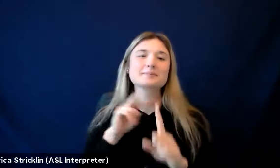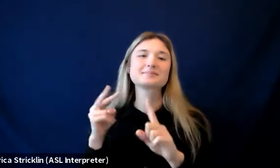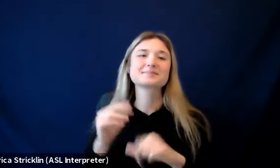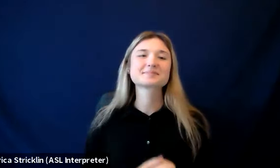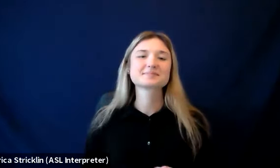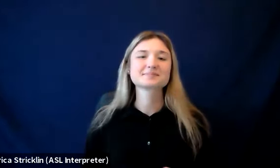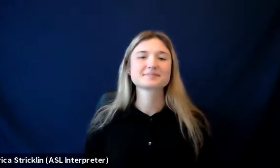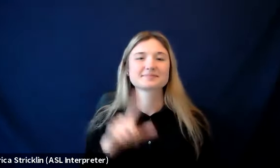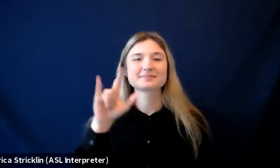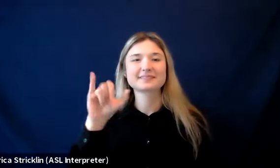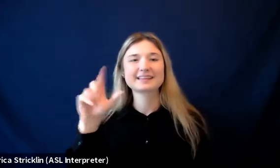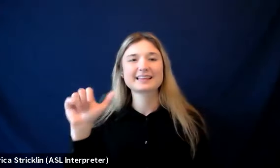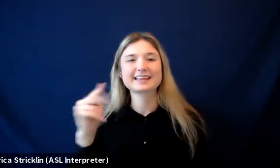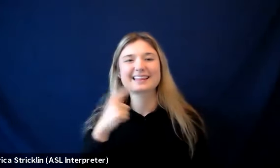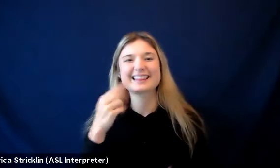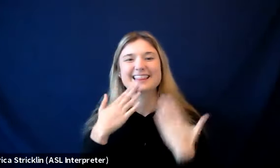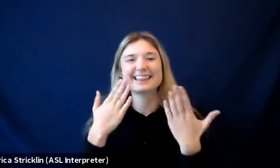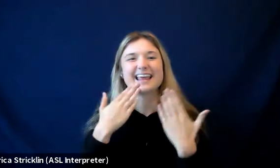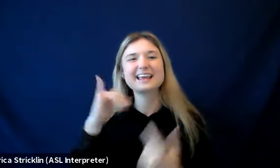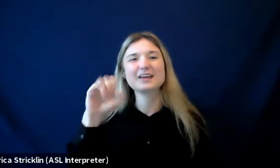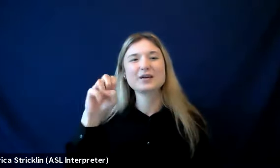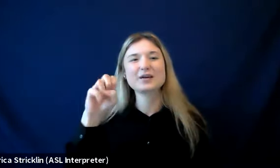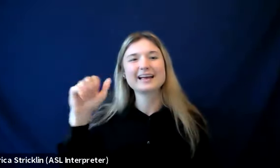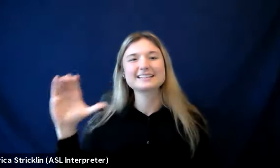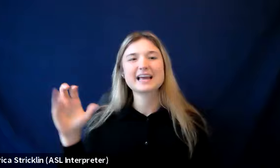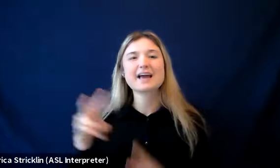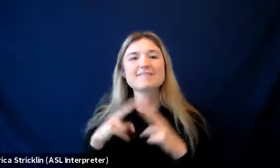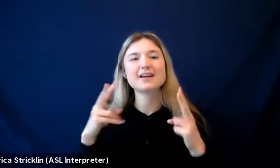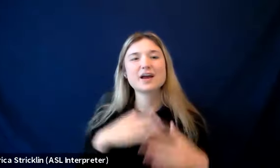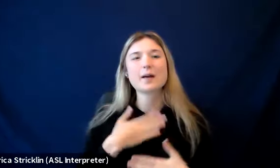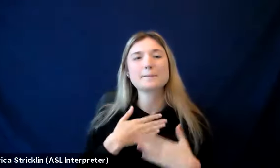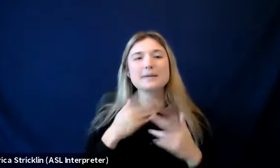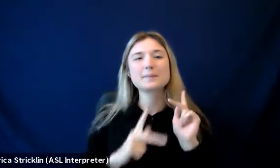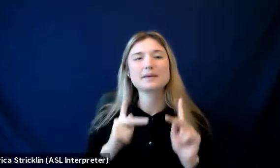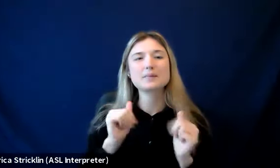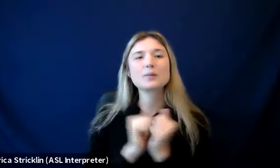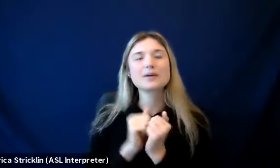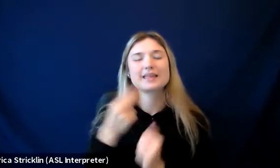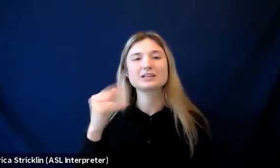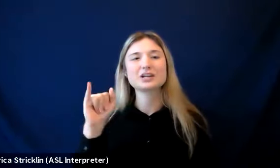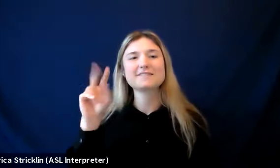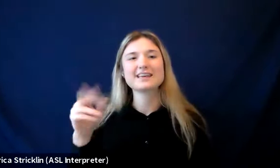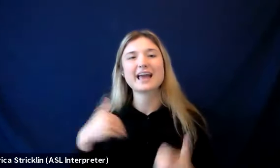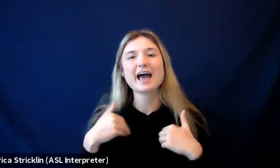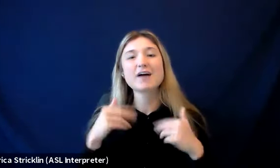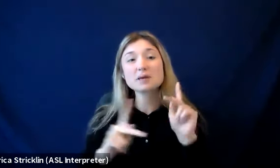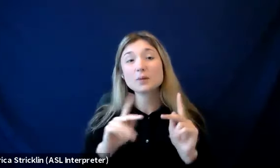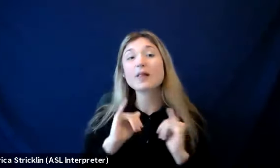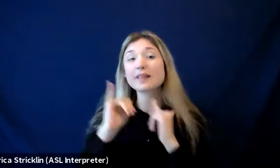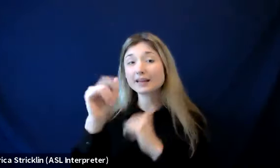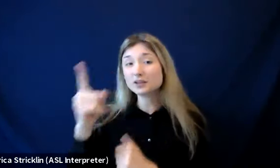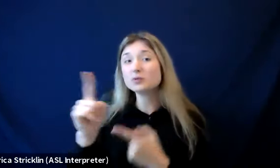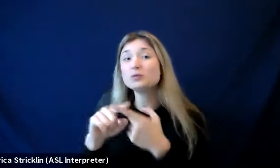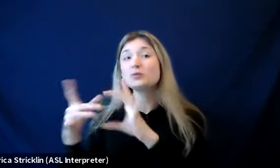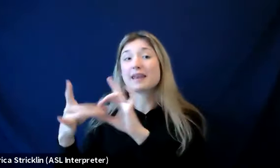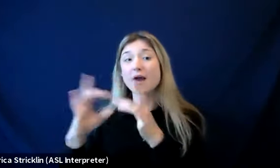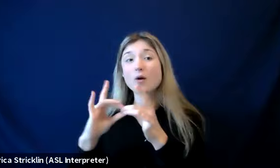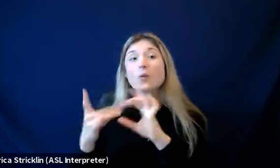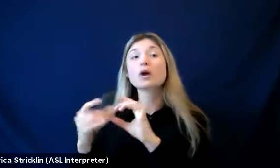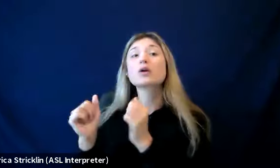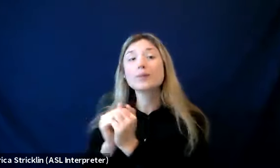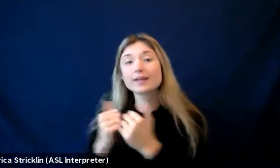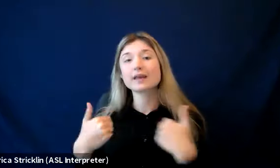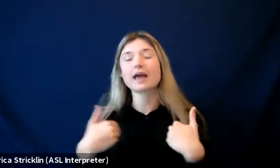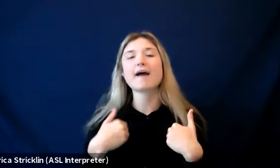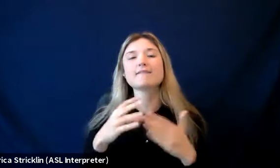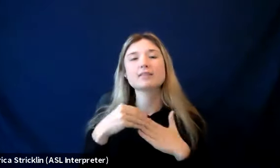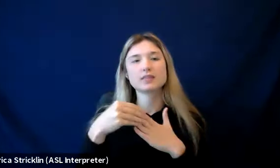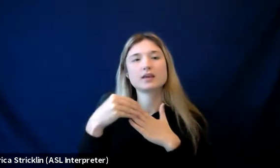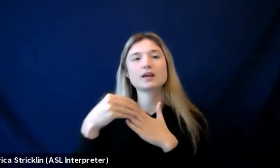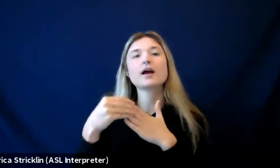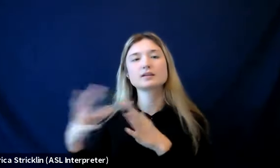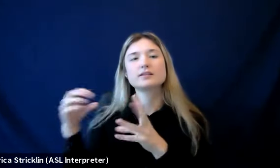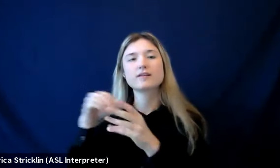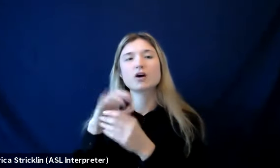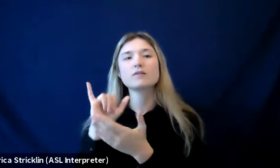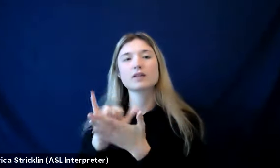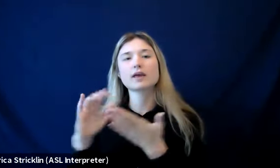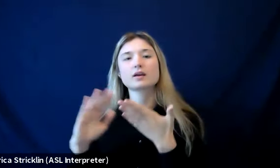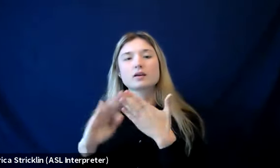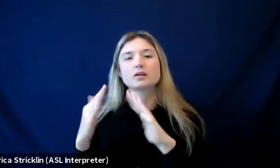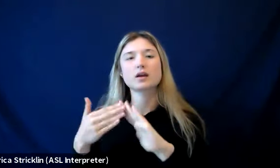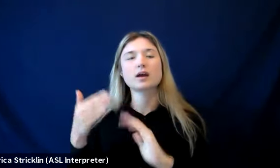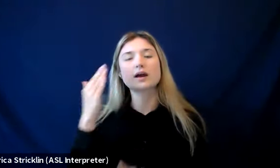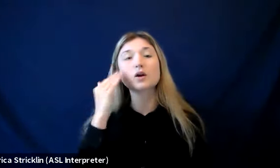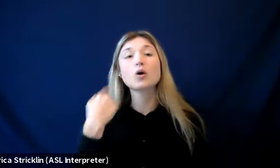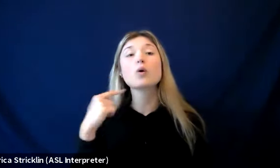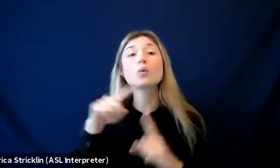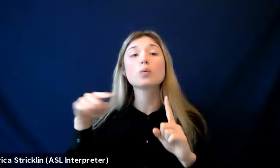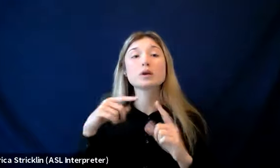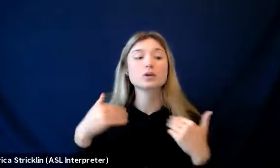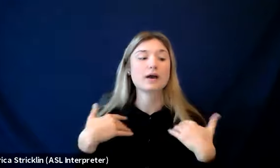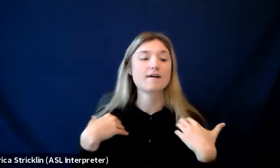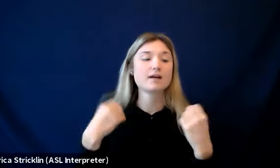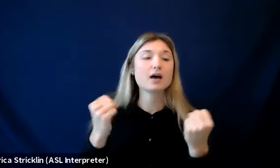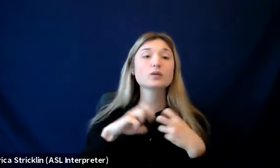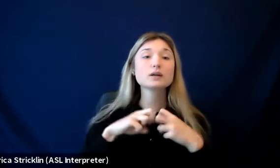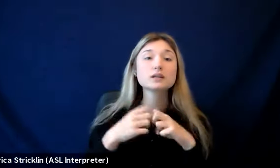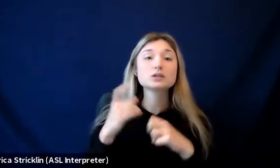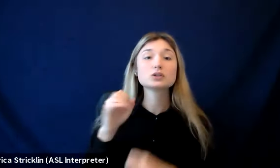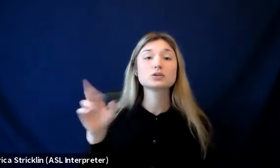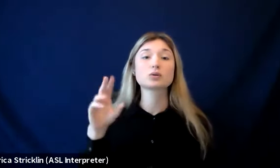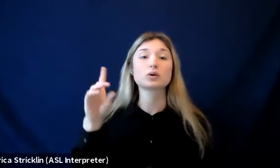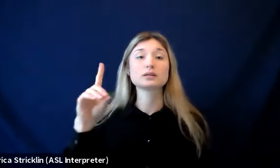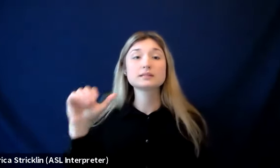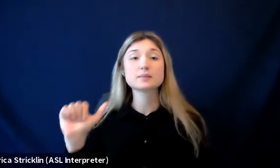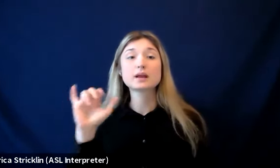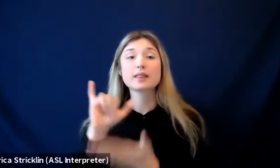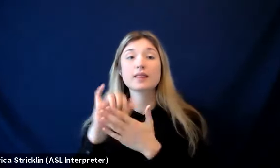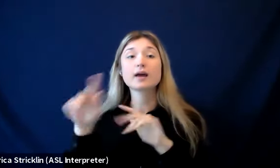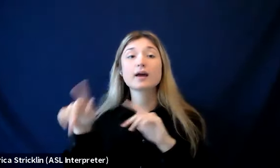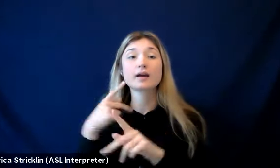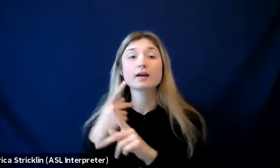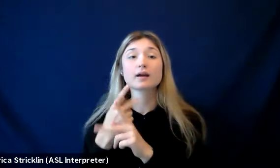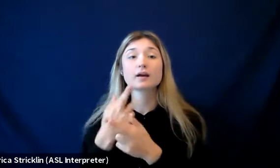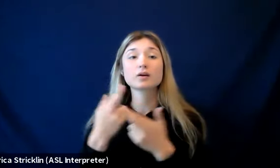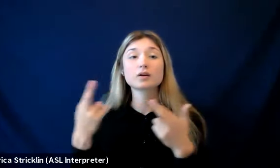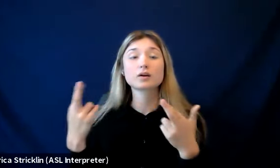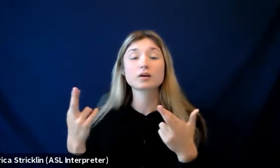Thank you, Isaac and I'm very glad that people with HIV have people like you to network with to have that guidance and move that back community, because I know whenever you have a health condition or disability that kind of resource is invaluable firsthand